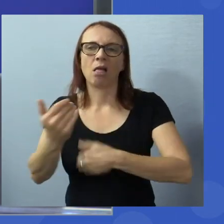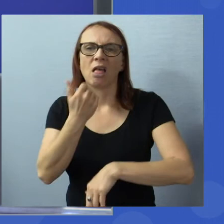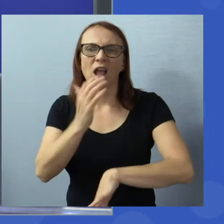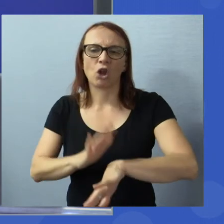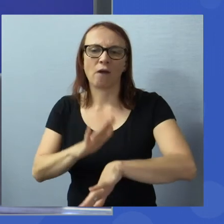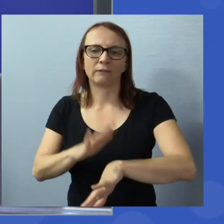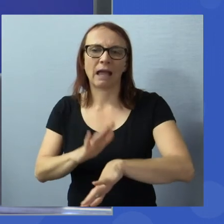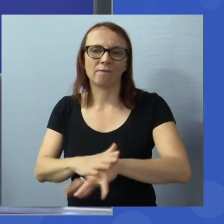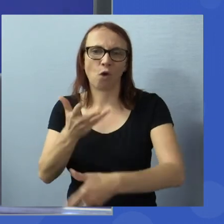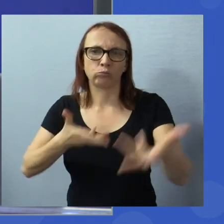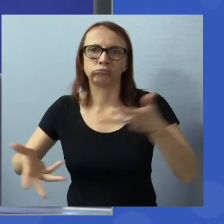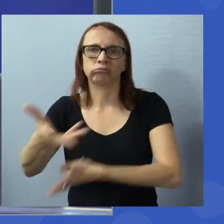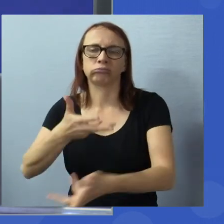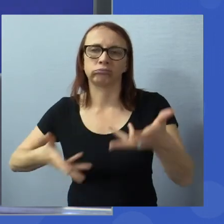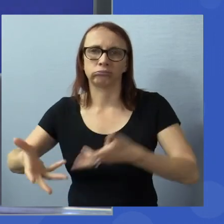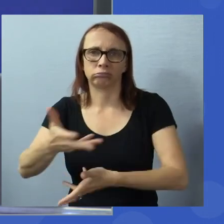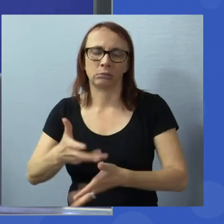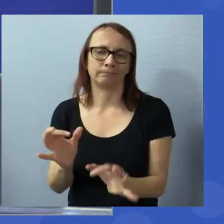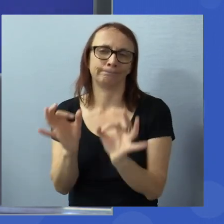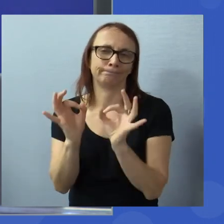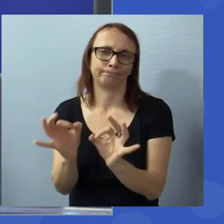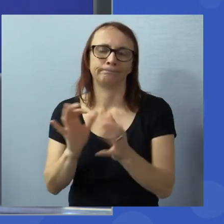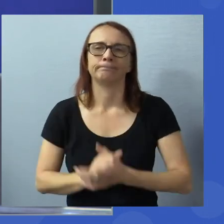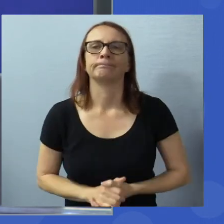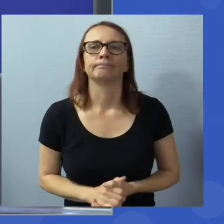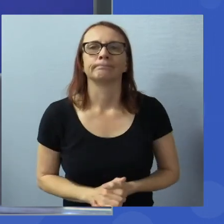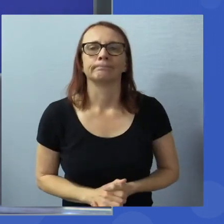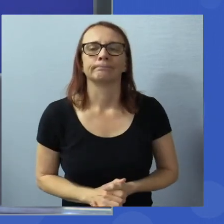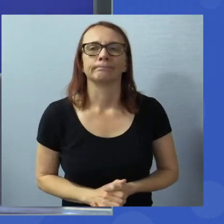you want to have with them and that will be fantastic I think personally as I've